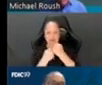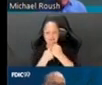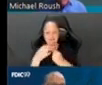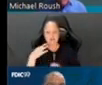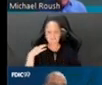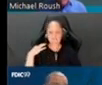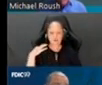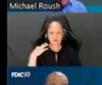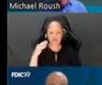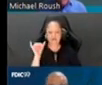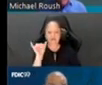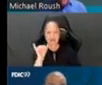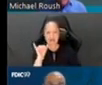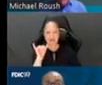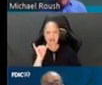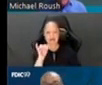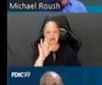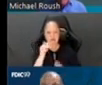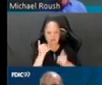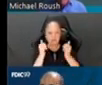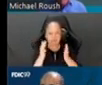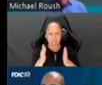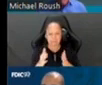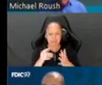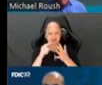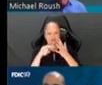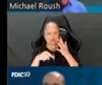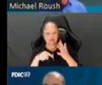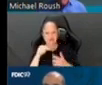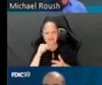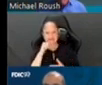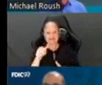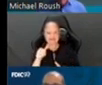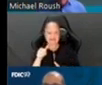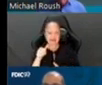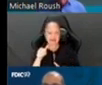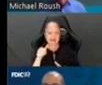along with all of your players and things like that. It is not as conducive to, you